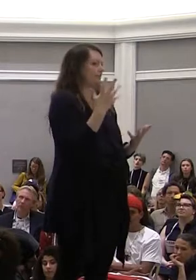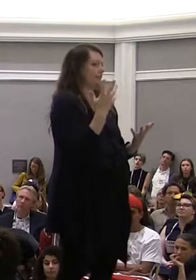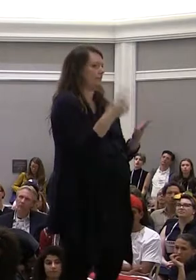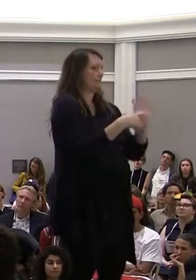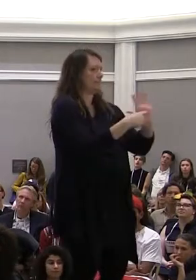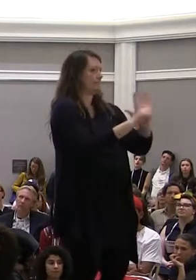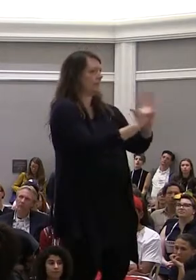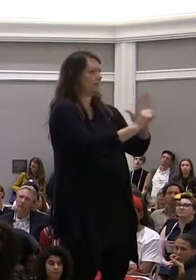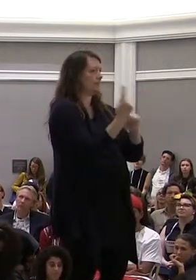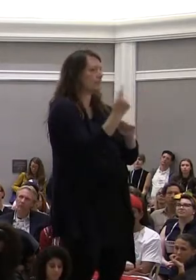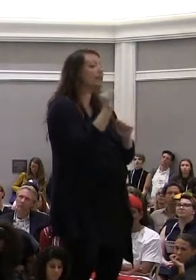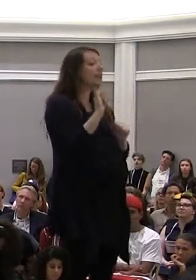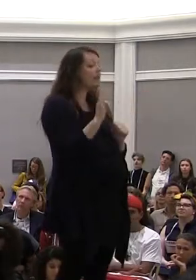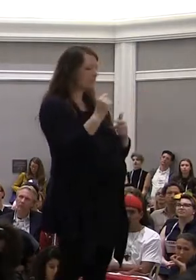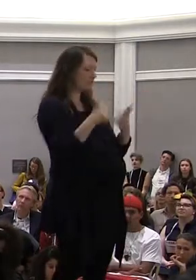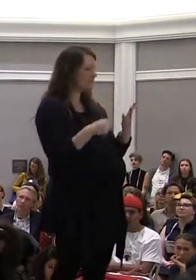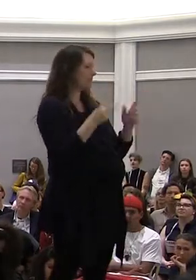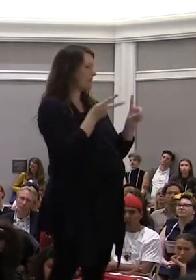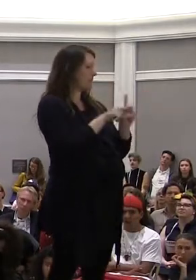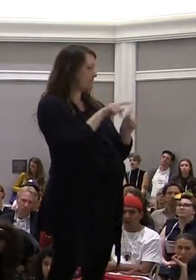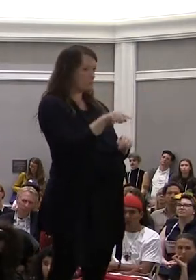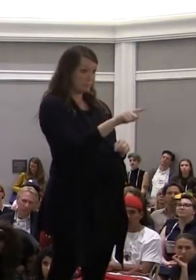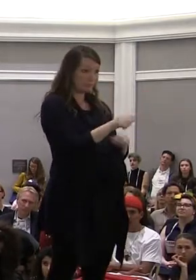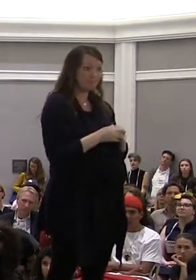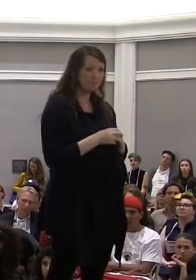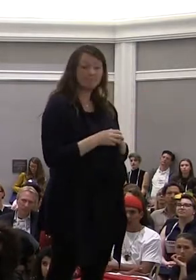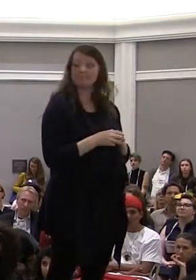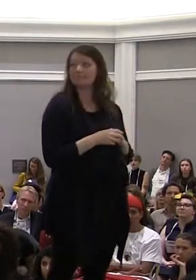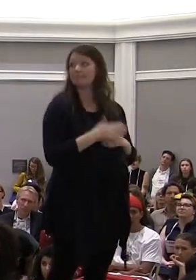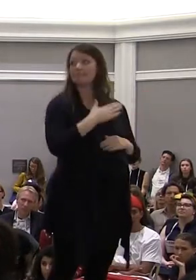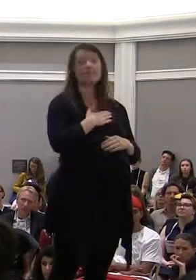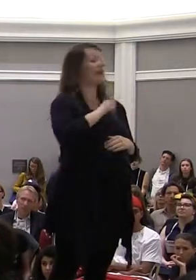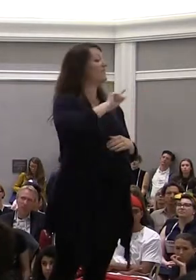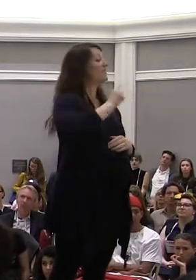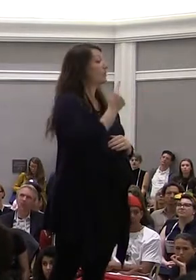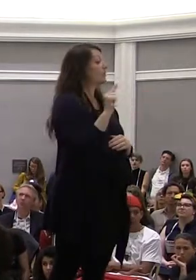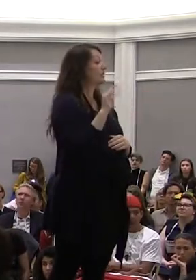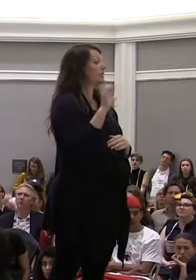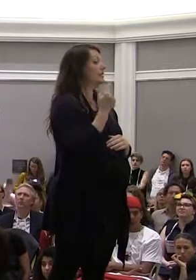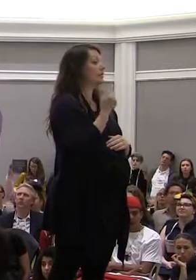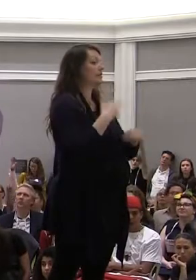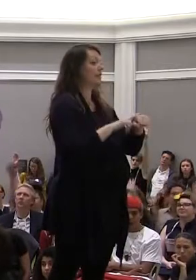if the following applies to you: This is my first TCG National Conference.